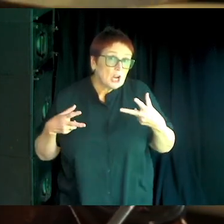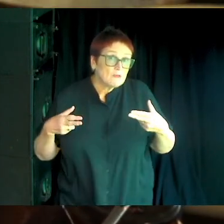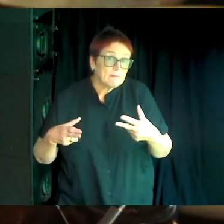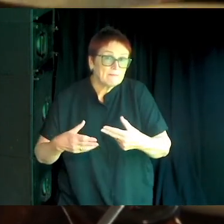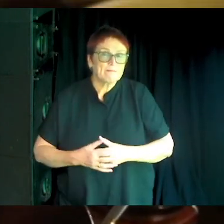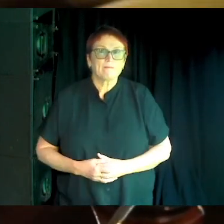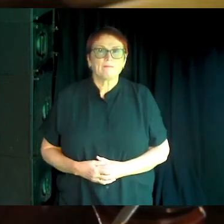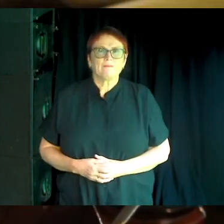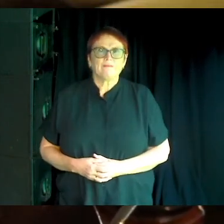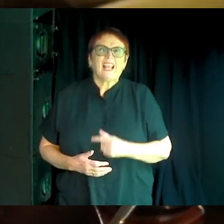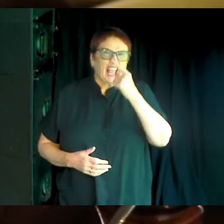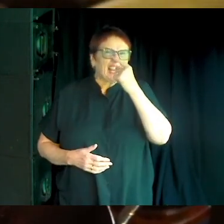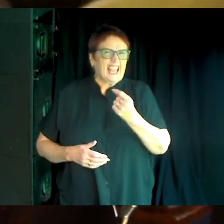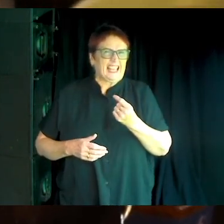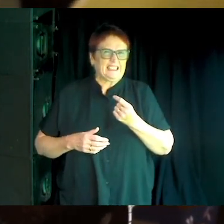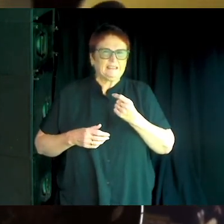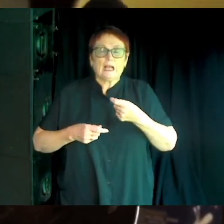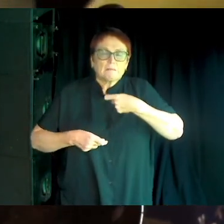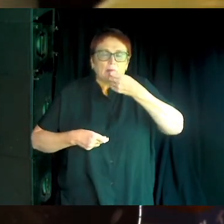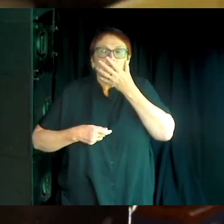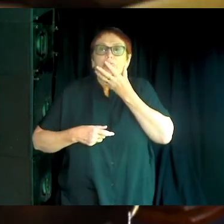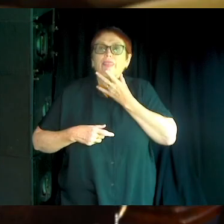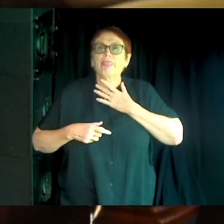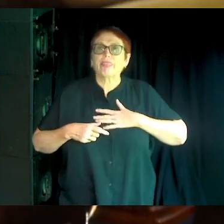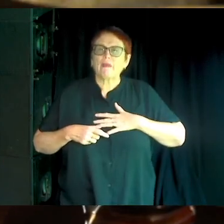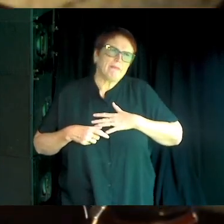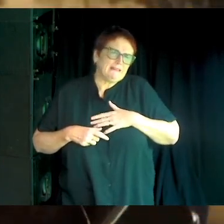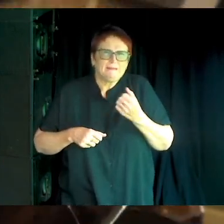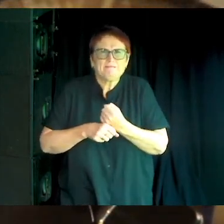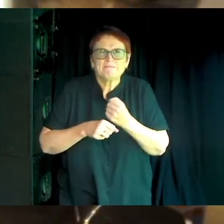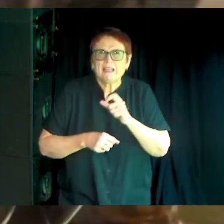it can be very messy but that's the fun part about eating the crab do you provide like a princess